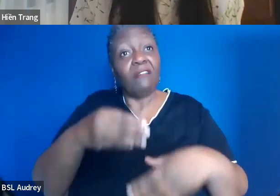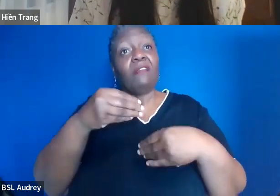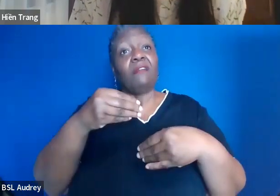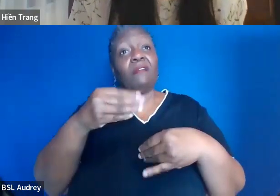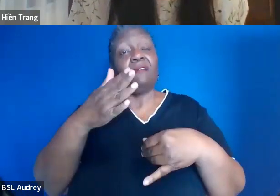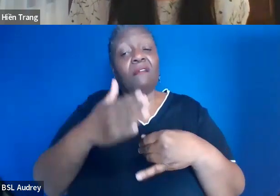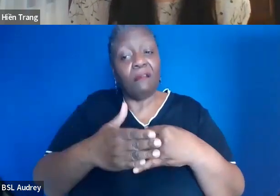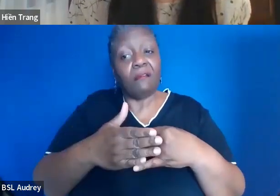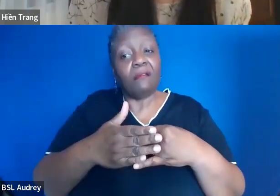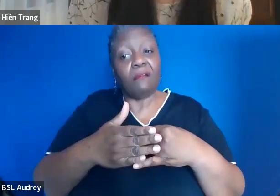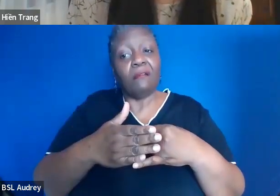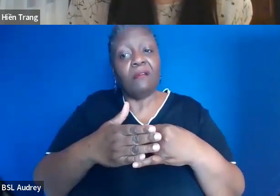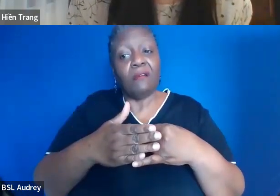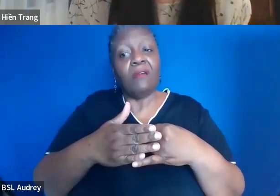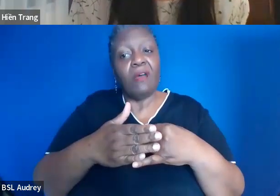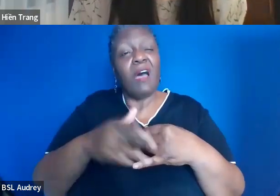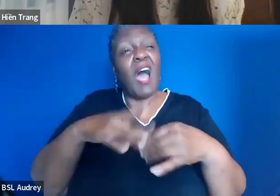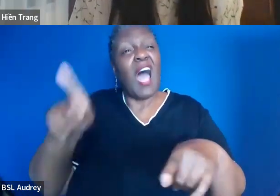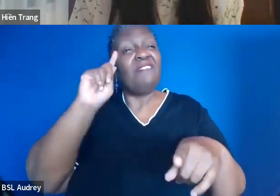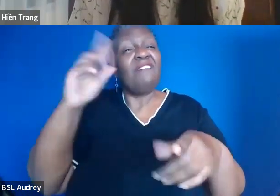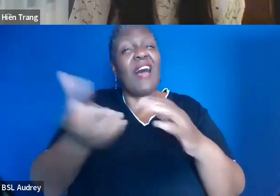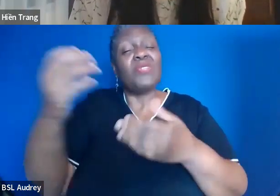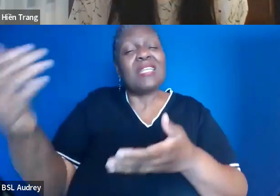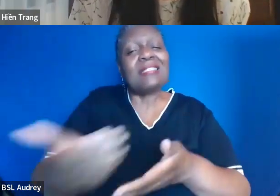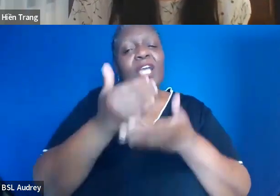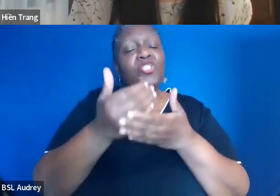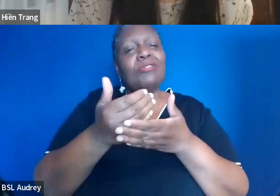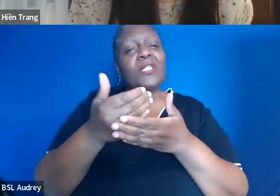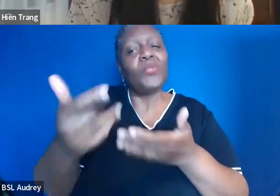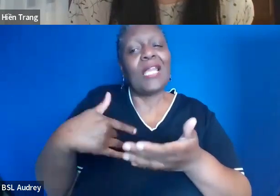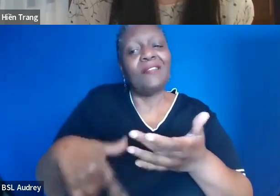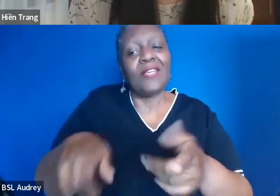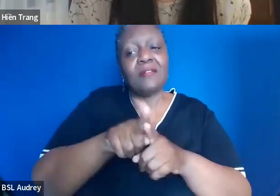I found a sanctuary to live in. He found a tomb to die in.